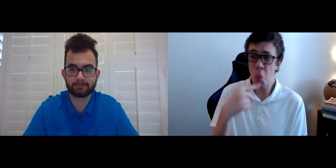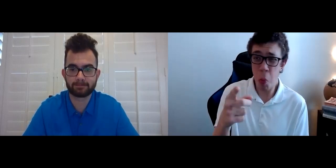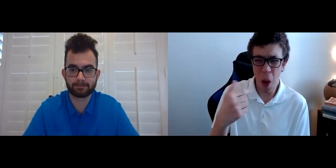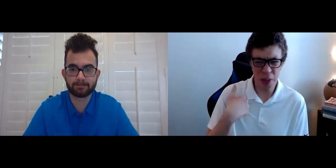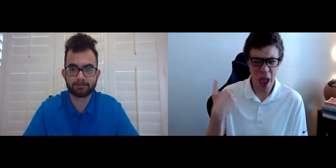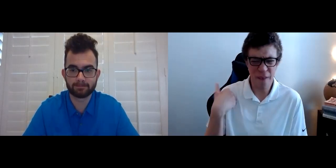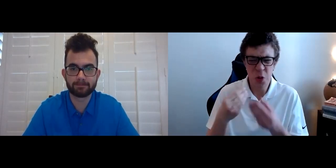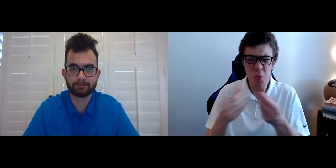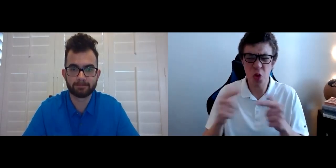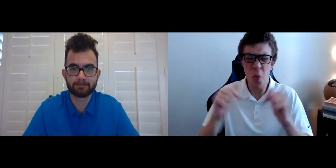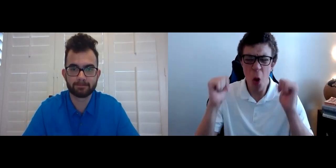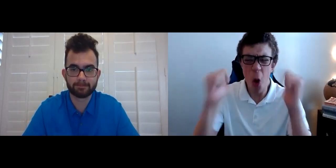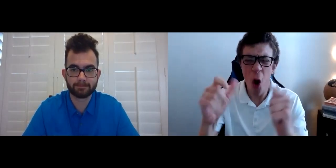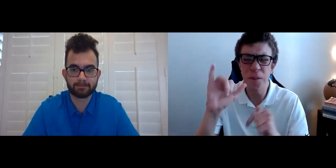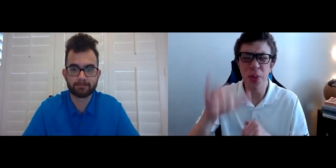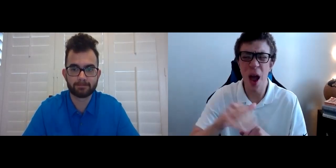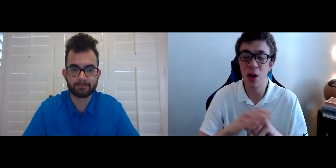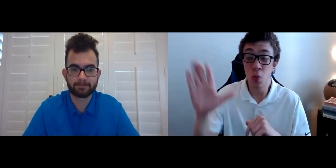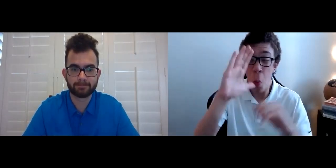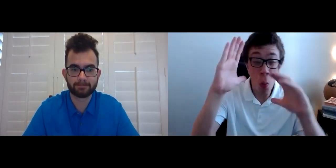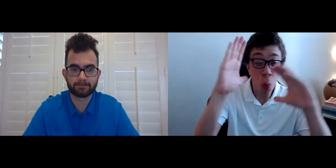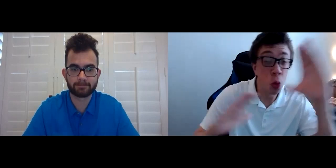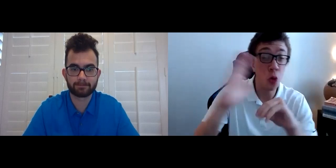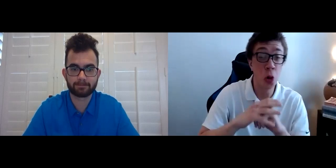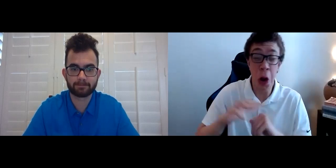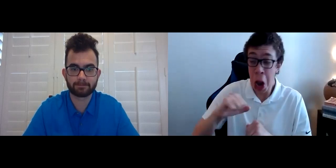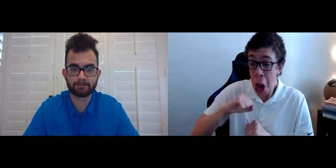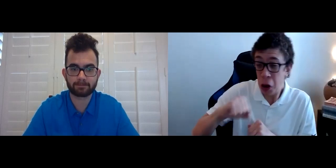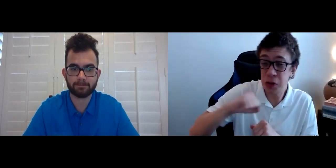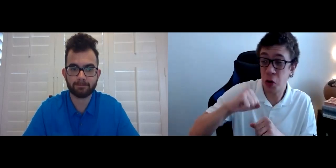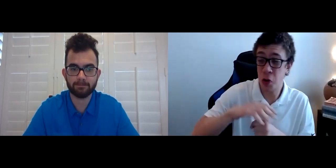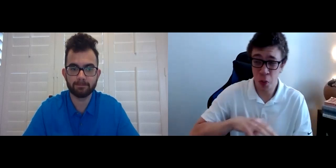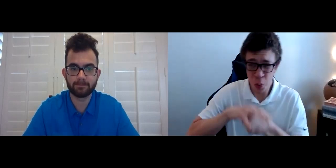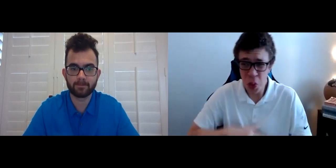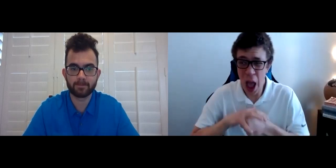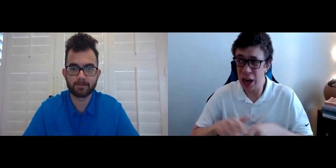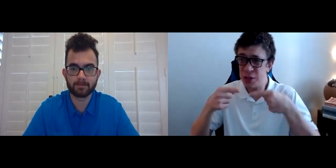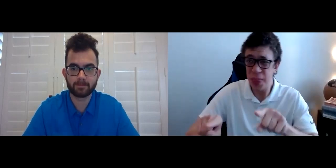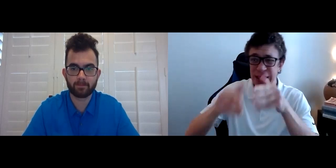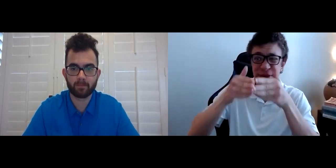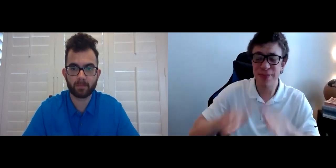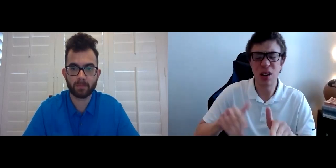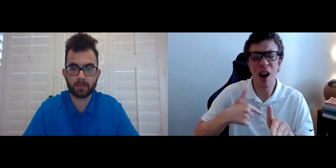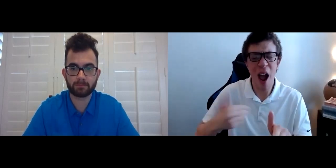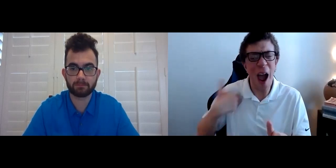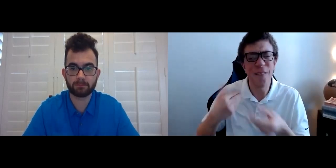What if we told you that we have a solution to all of that, something that will relieve you of all of your worries,